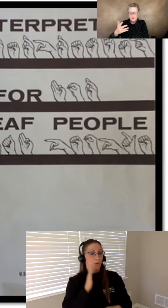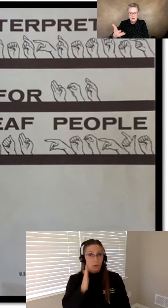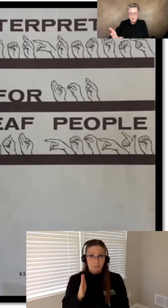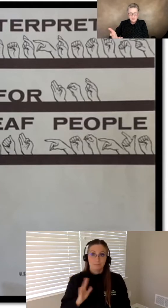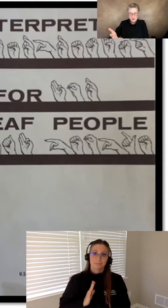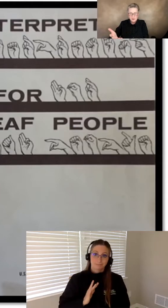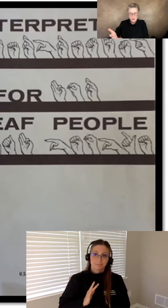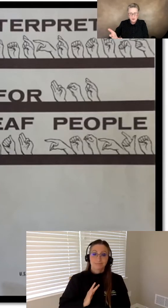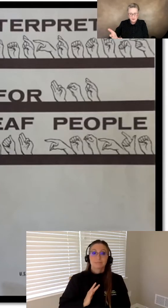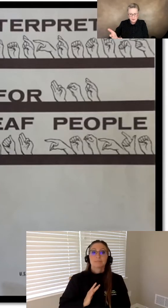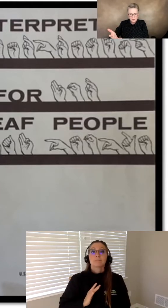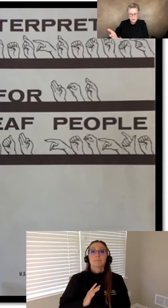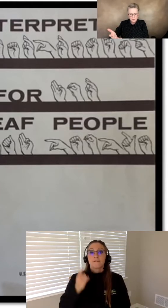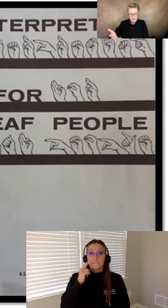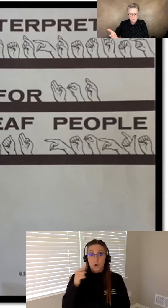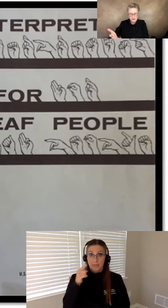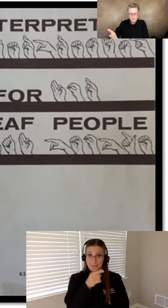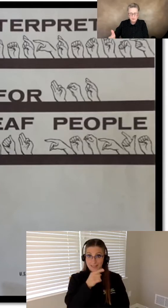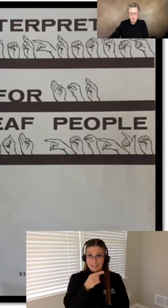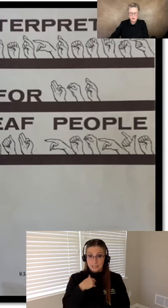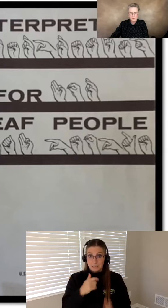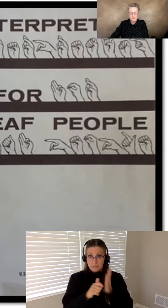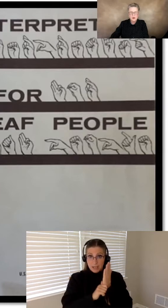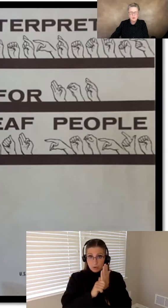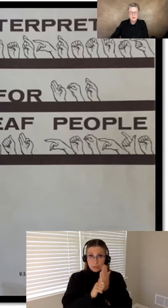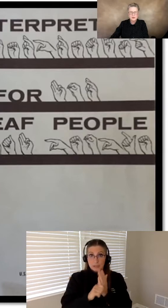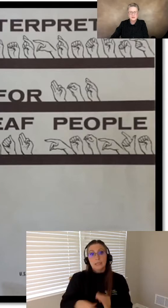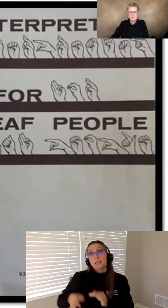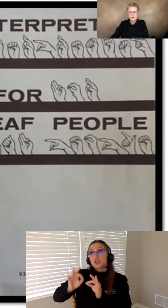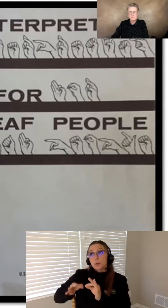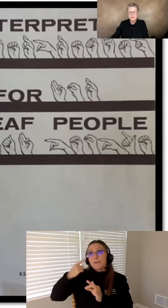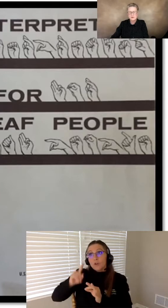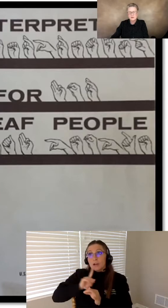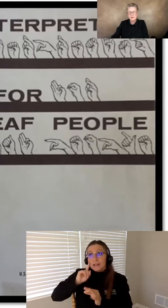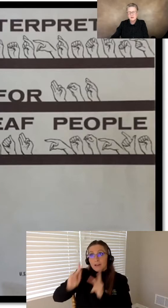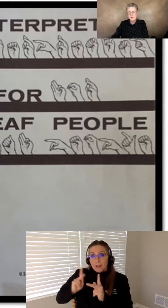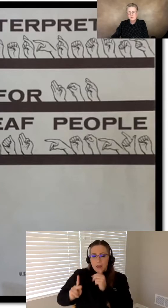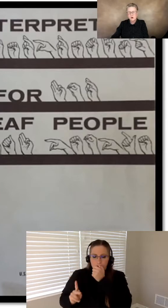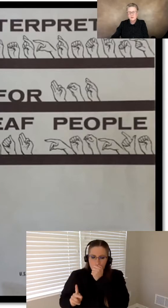in this Interpreting for Deaf People, it was almost like the very first form of